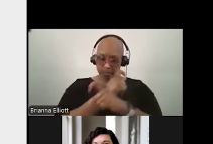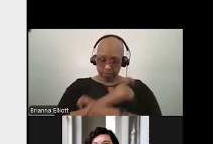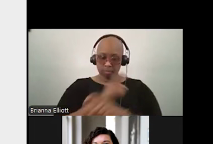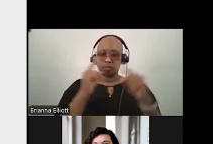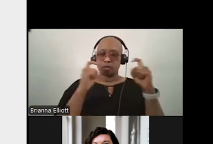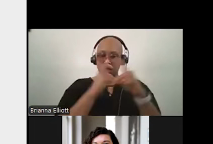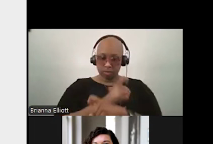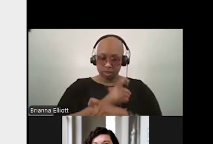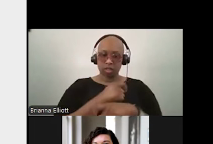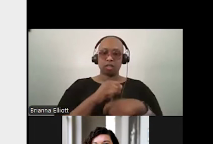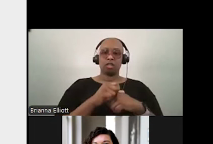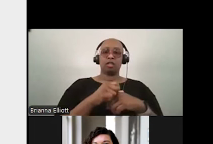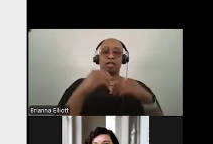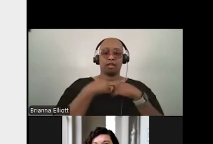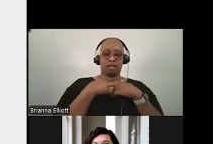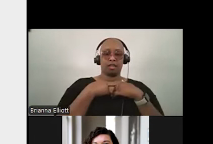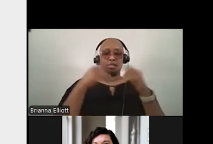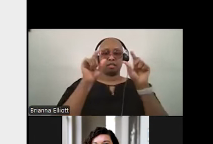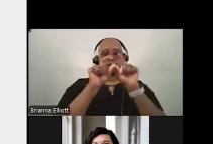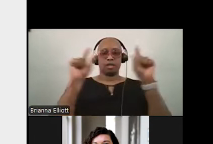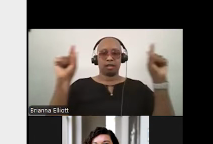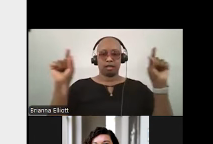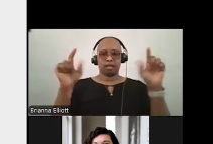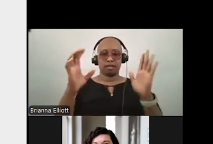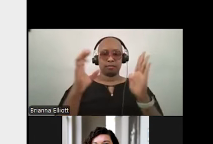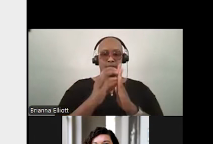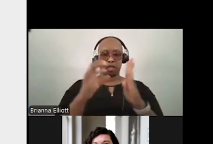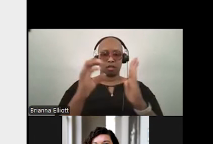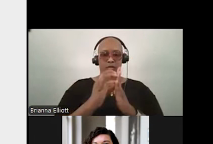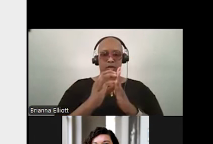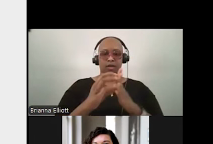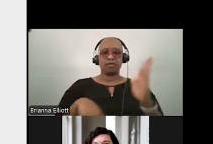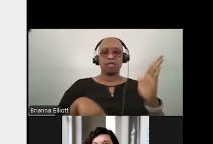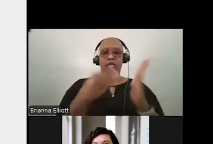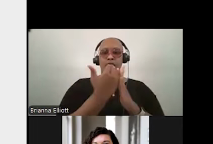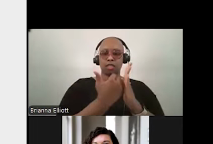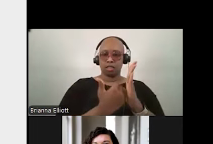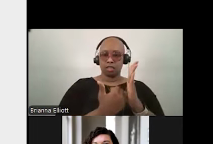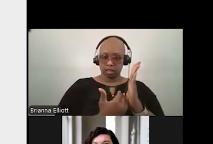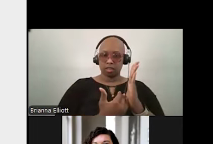lists, tables, images. The bookmarks act like that clickable table of contents within it. And again,